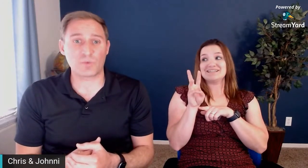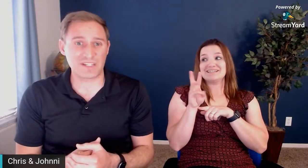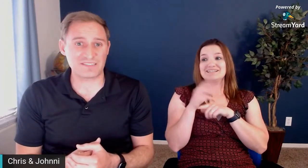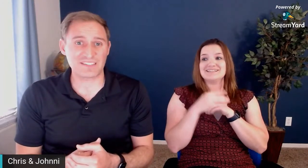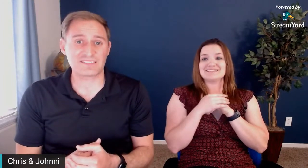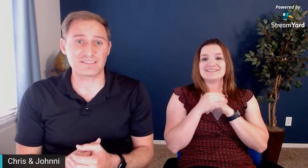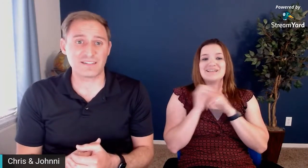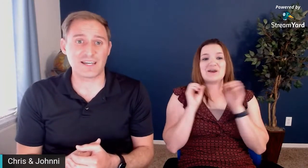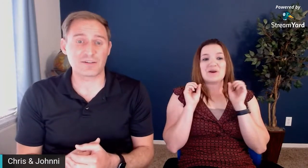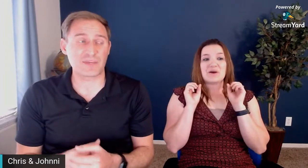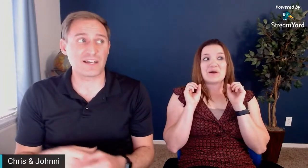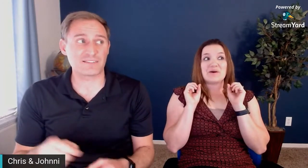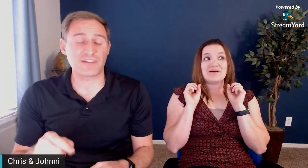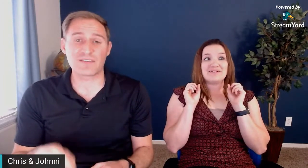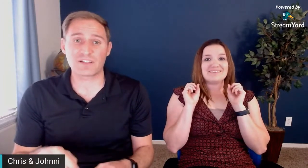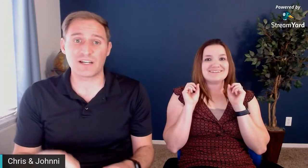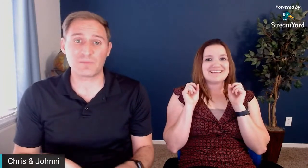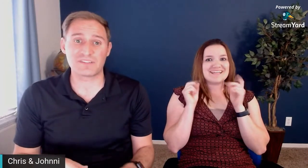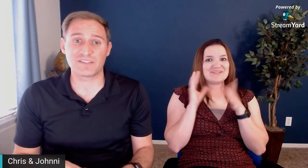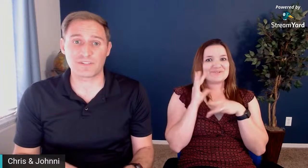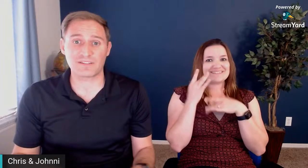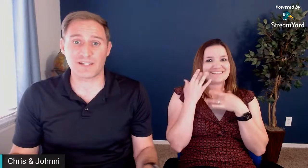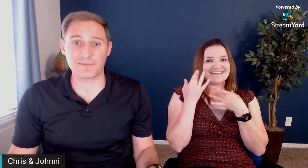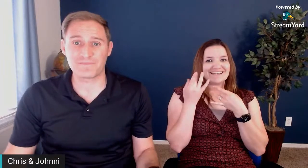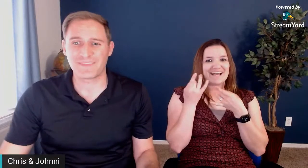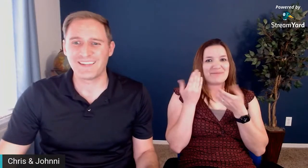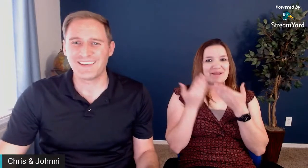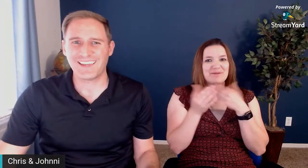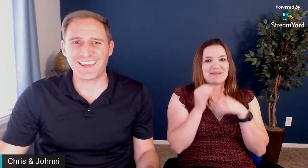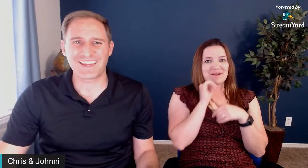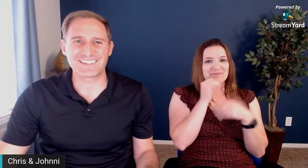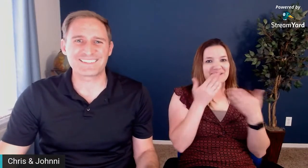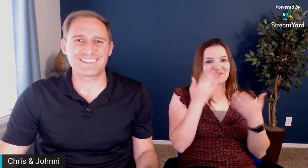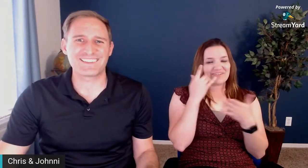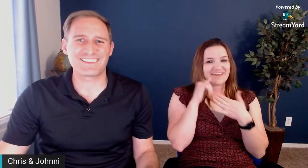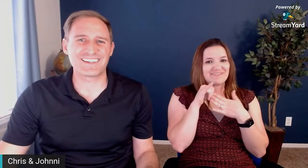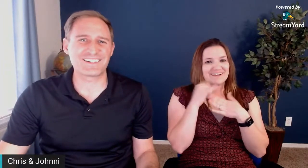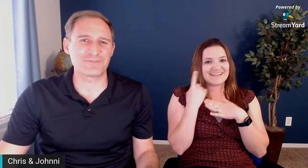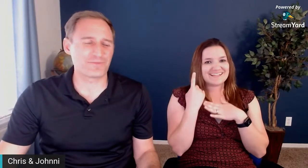26th i will be held five o'clock pacific time I may or may not be here for that um